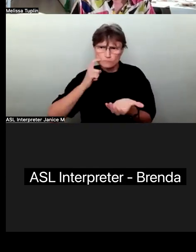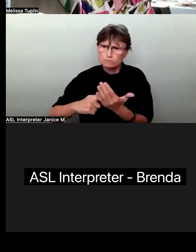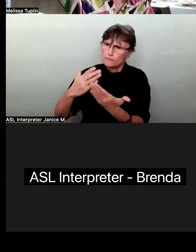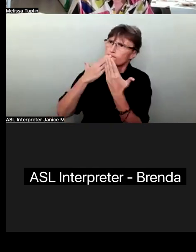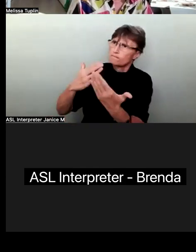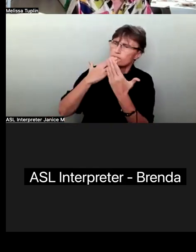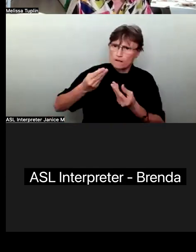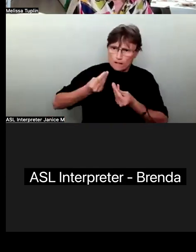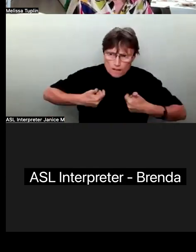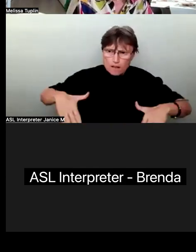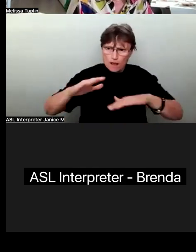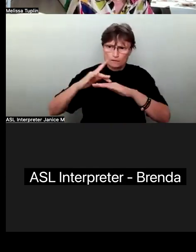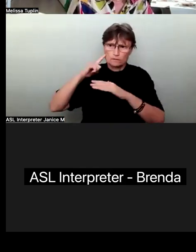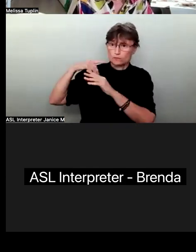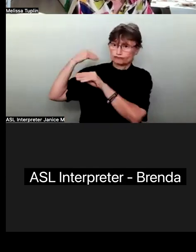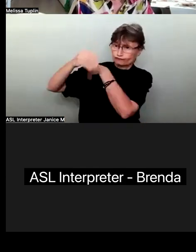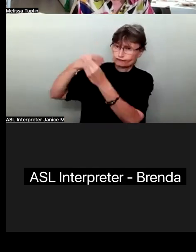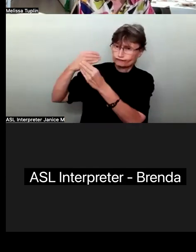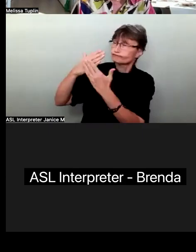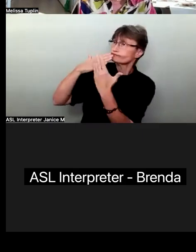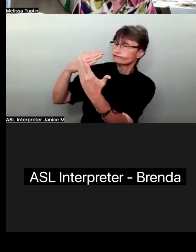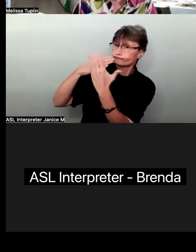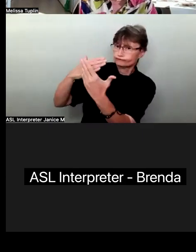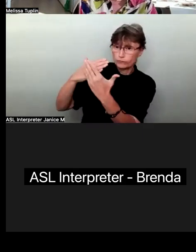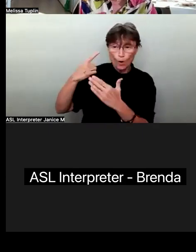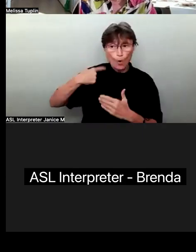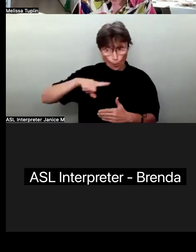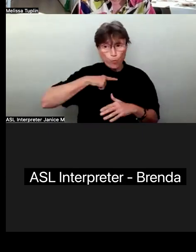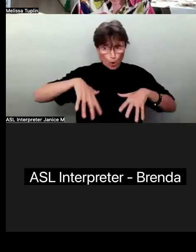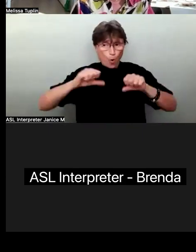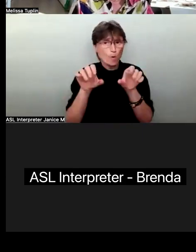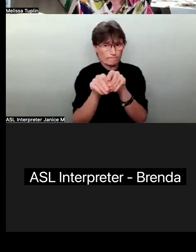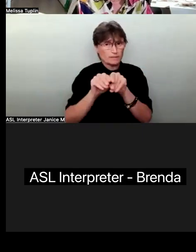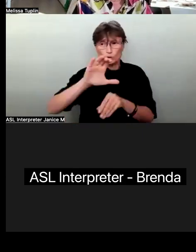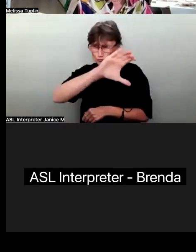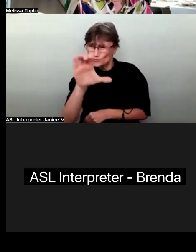we have gathered here, albeit virtually, to host this information session, and on which we continue